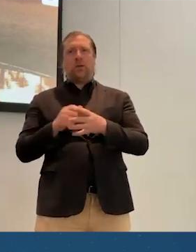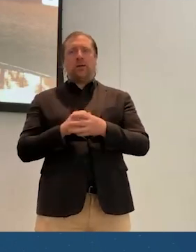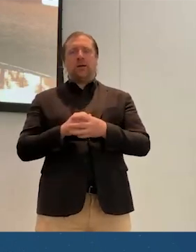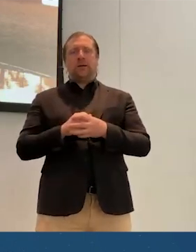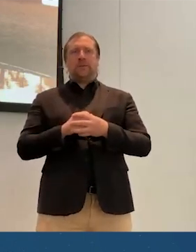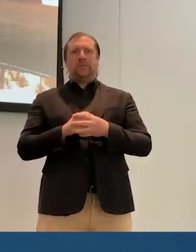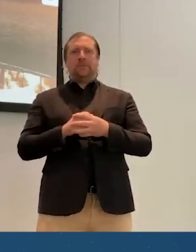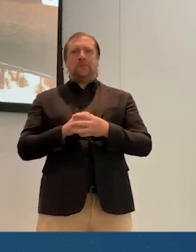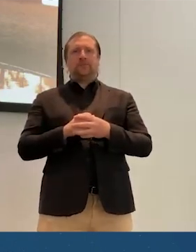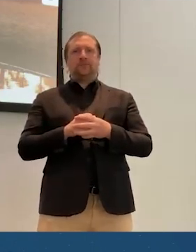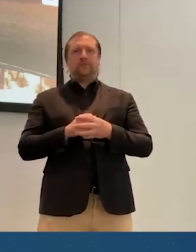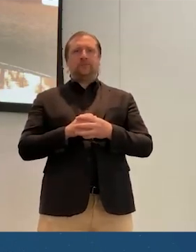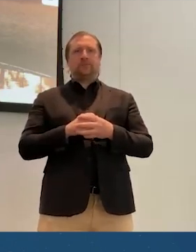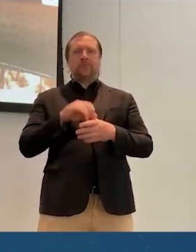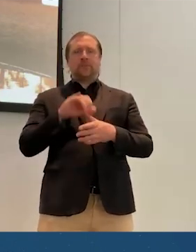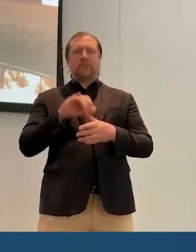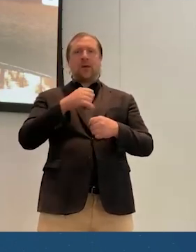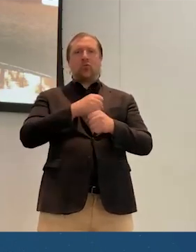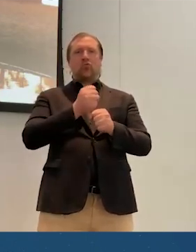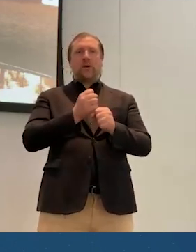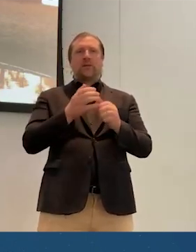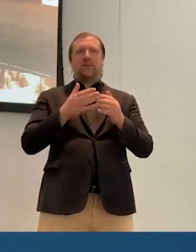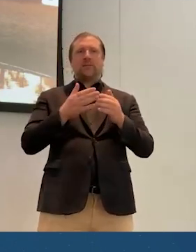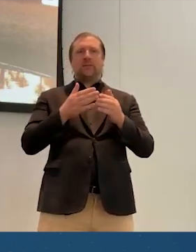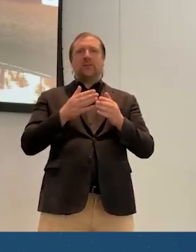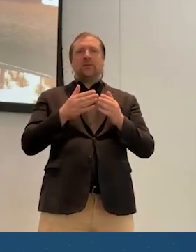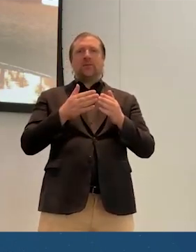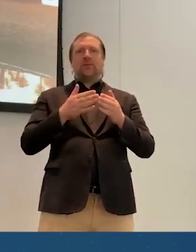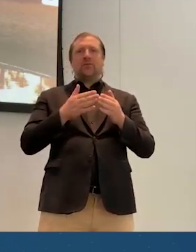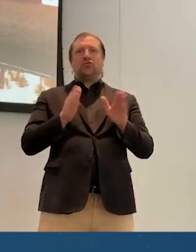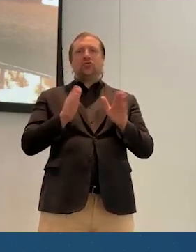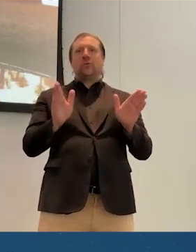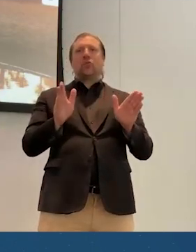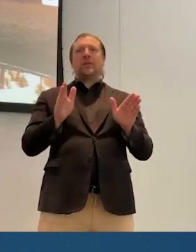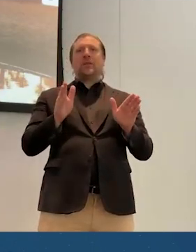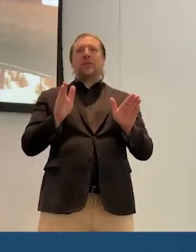also played significant roles in shaping the virtual experience.